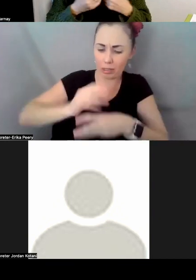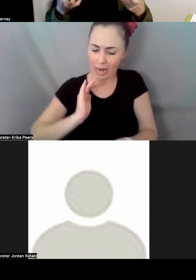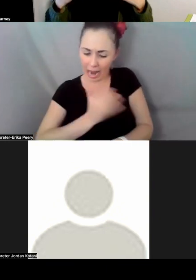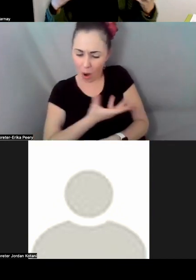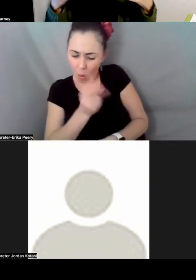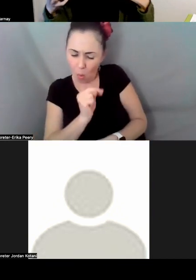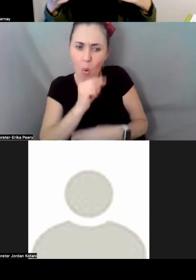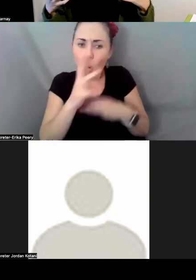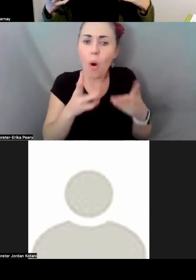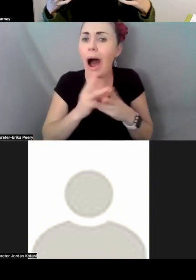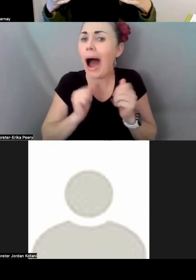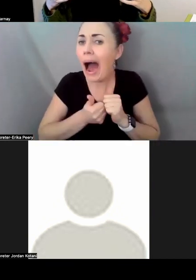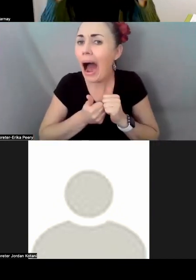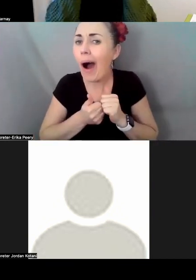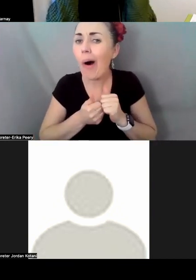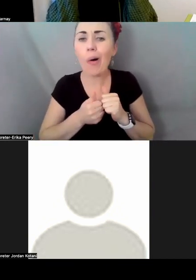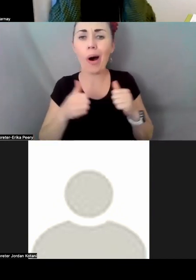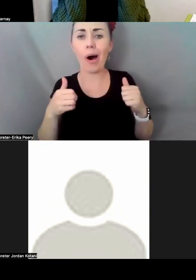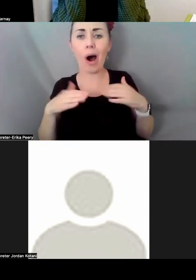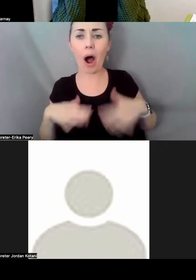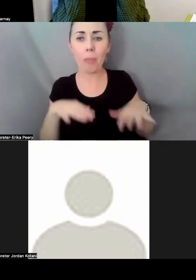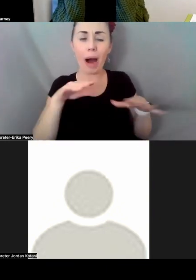are gained from the information that we gather through those senses.